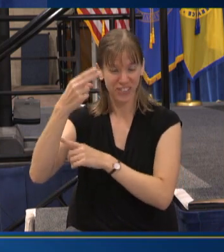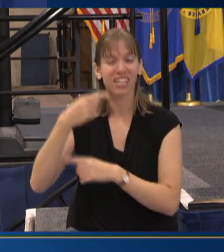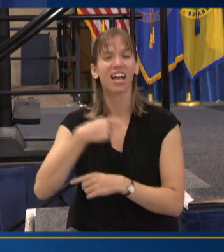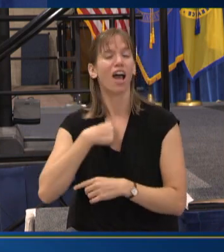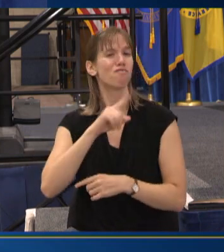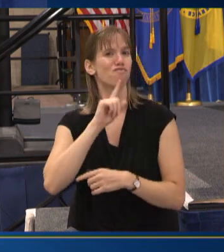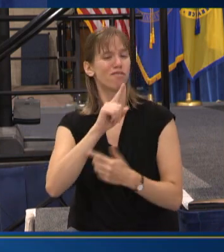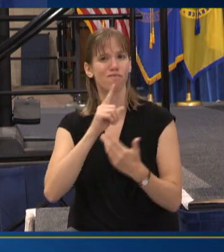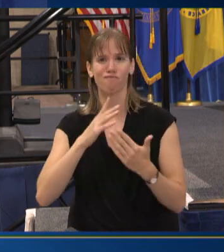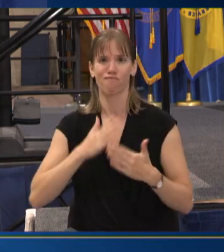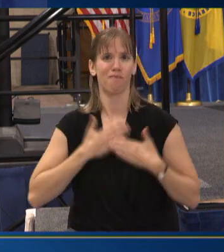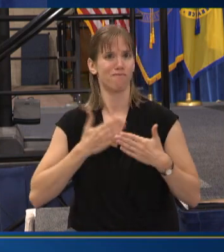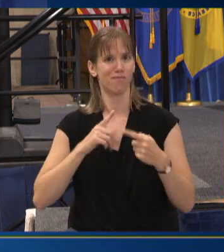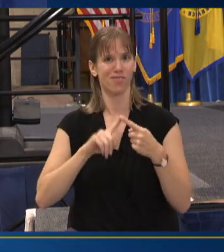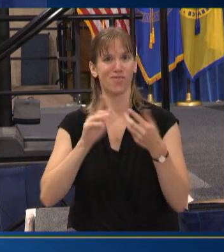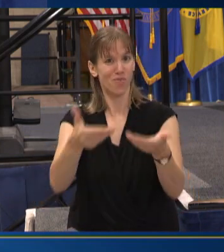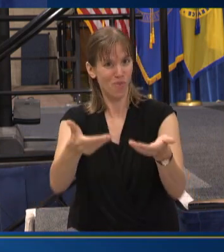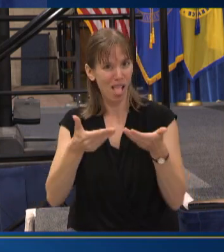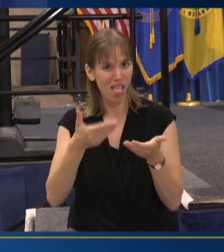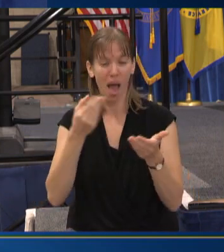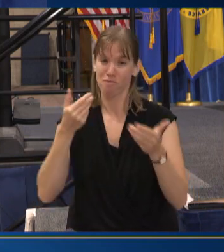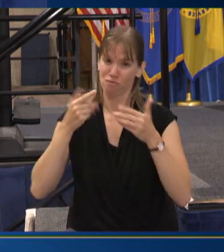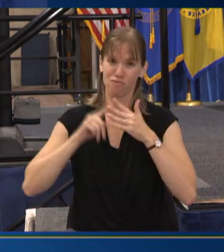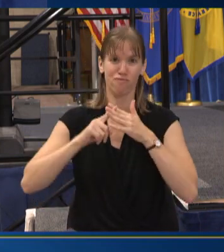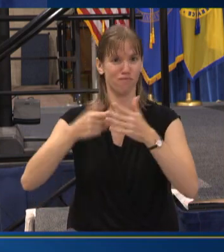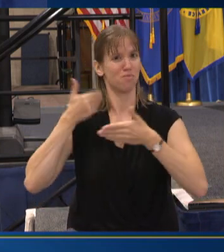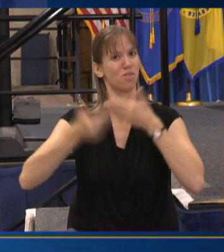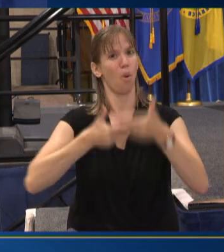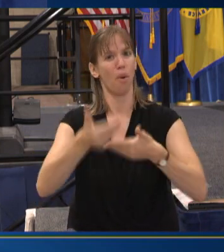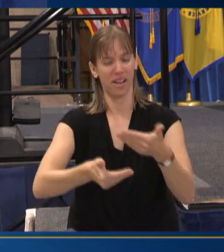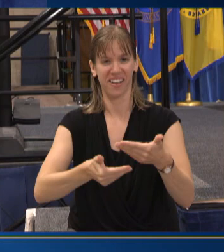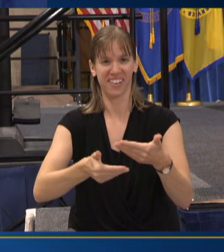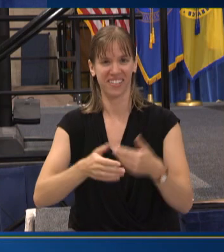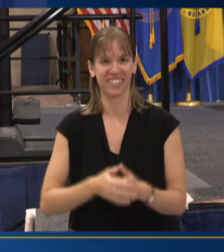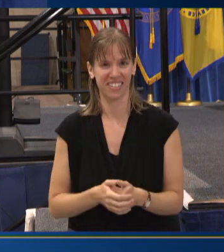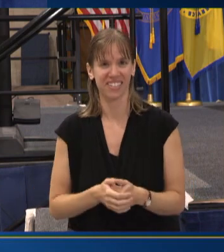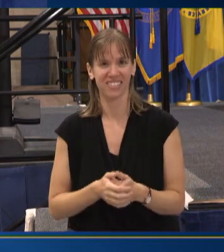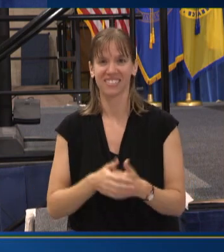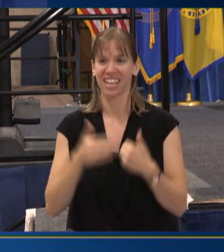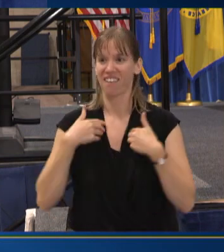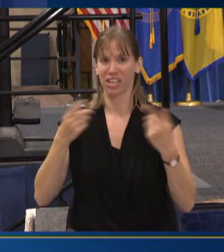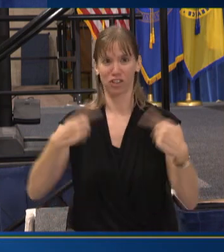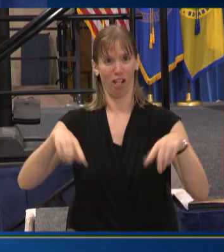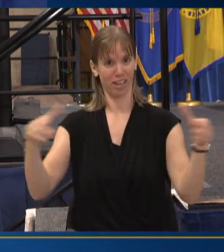you and get us going and to have us all here for this Strengthening